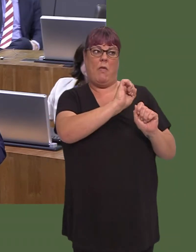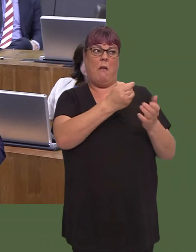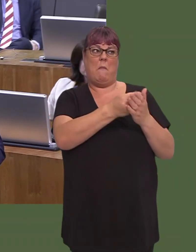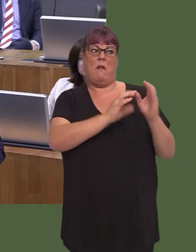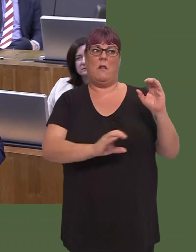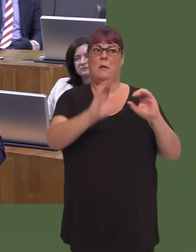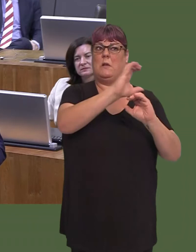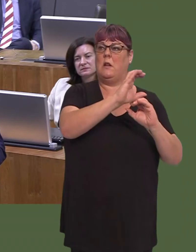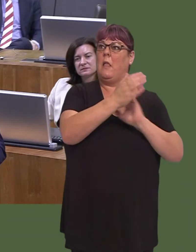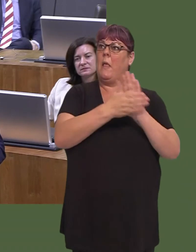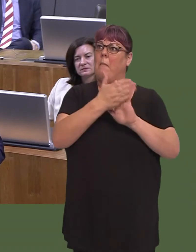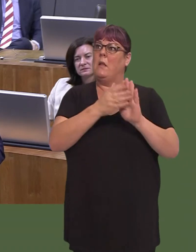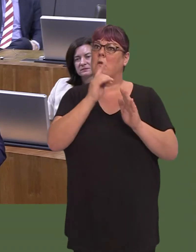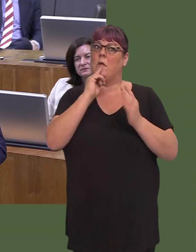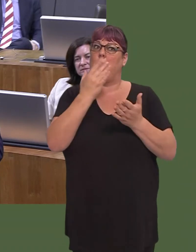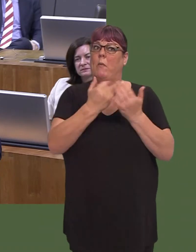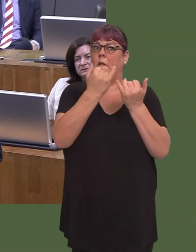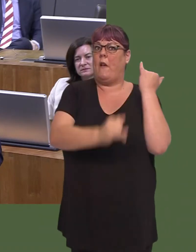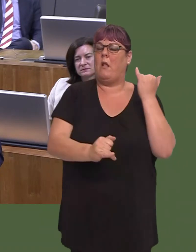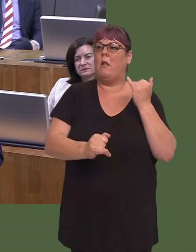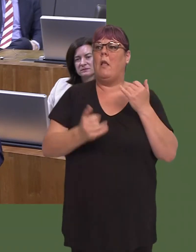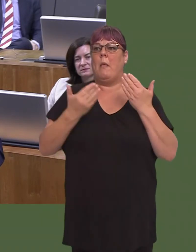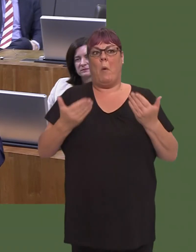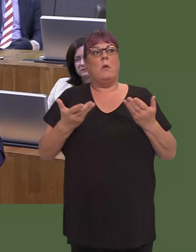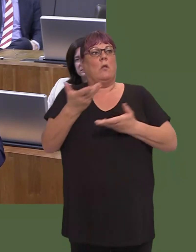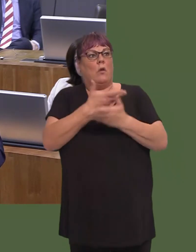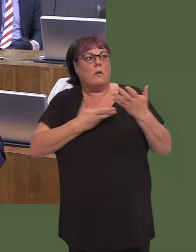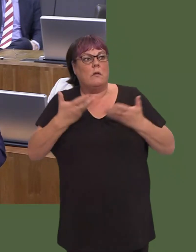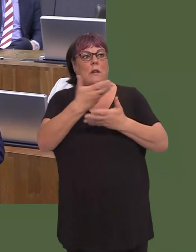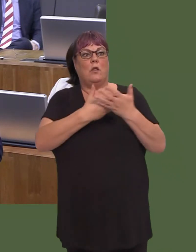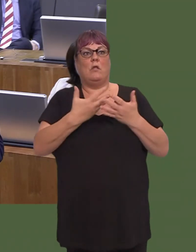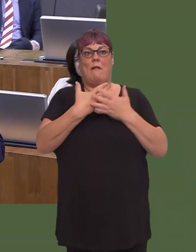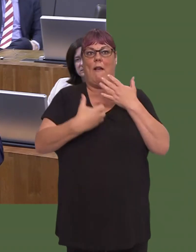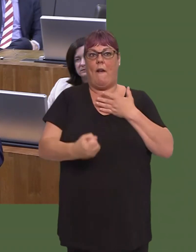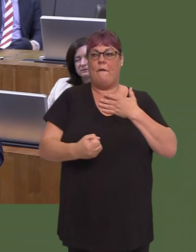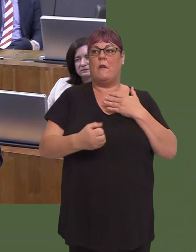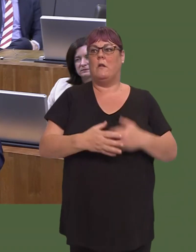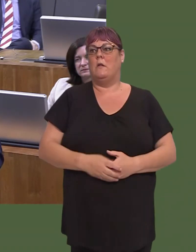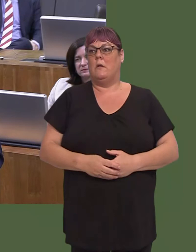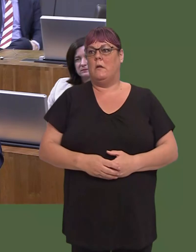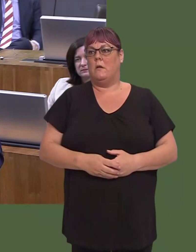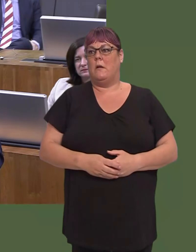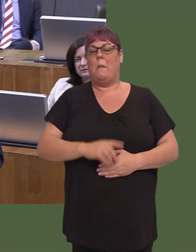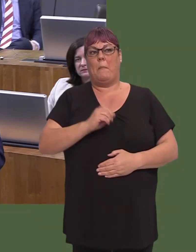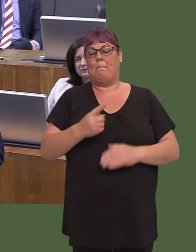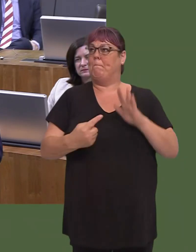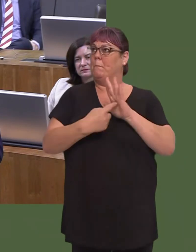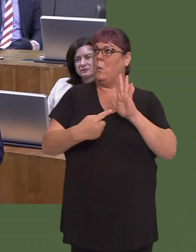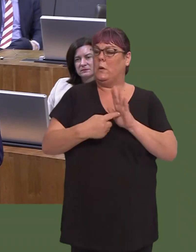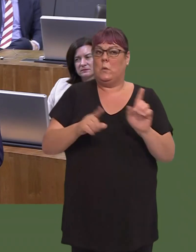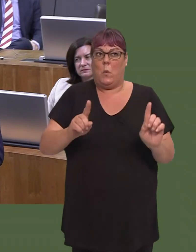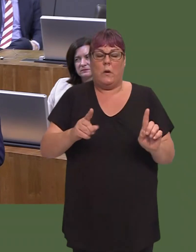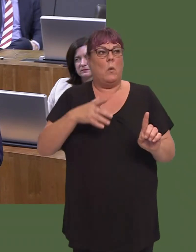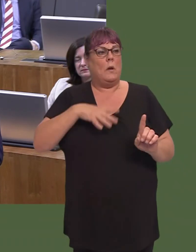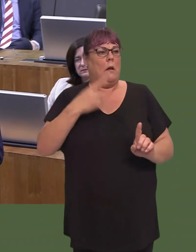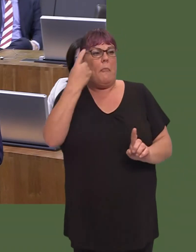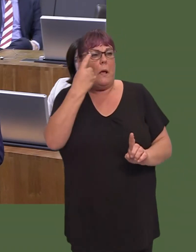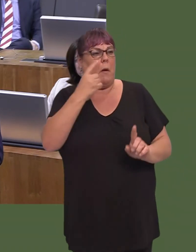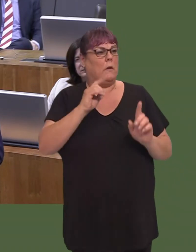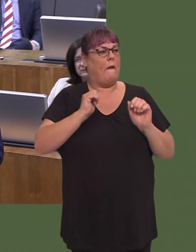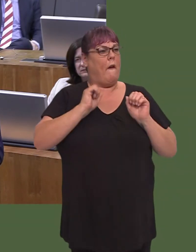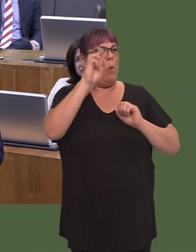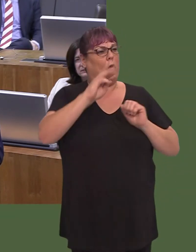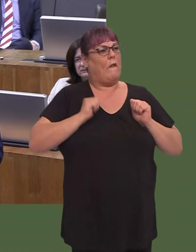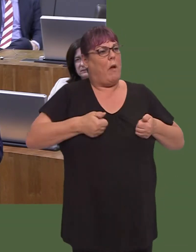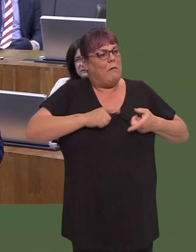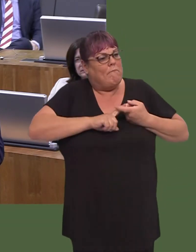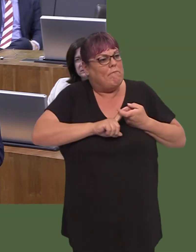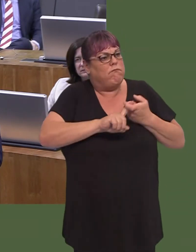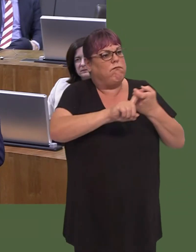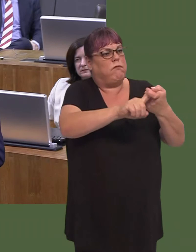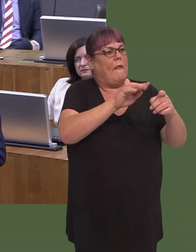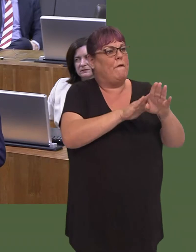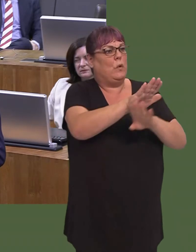deal? But, if you don't, what do you want: "no deal" or remain?' There are ways in which